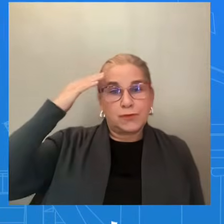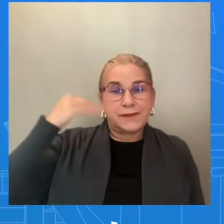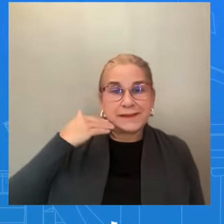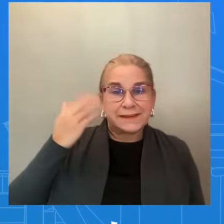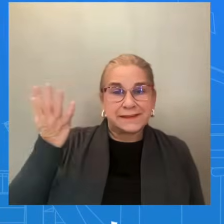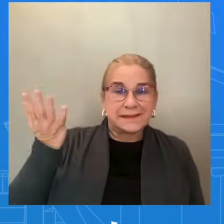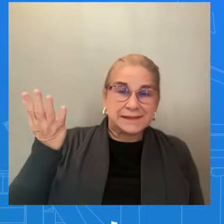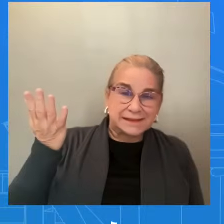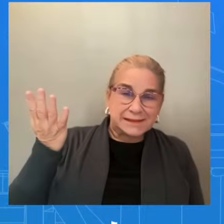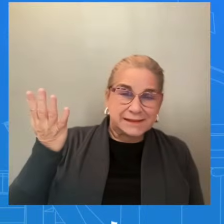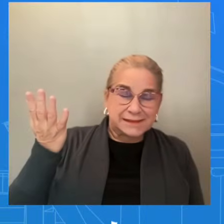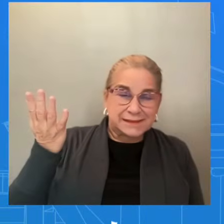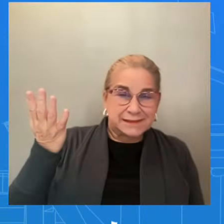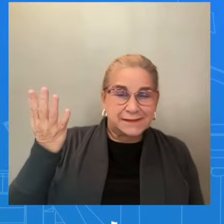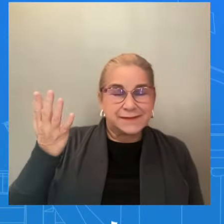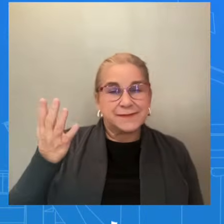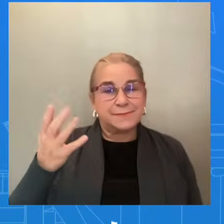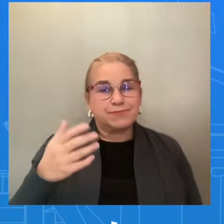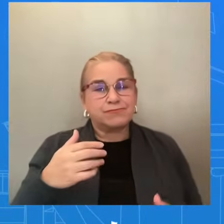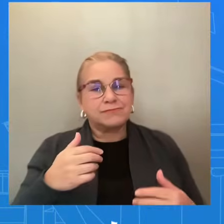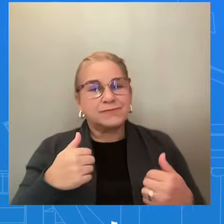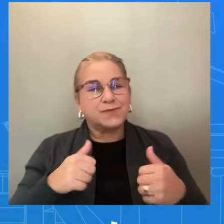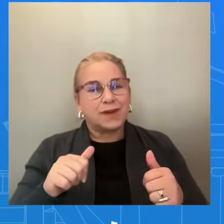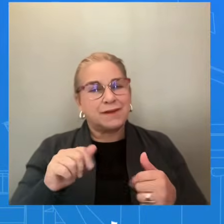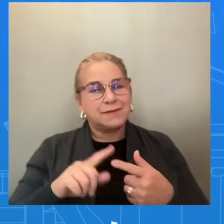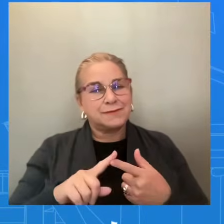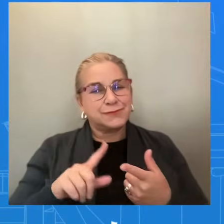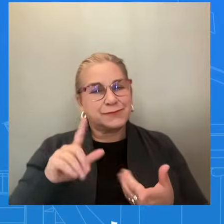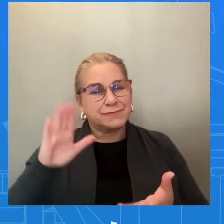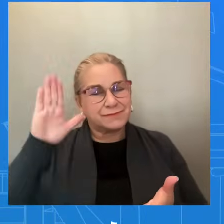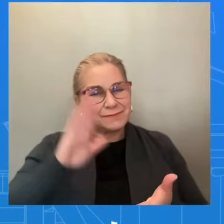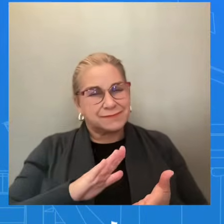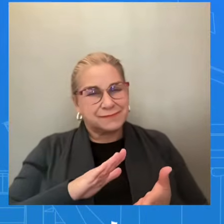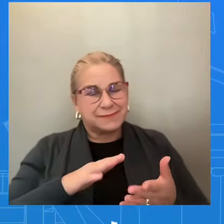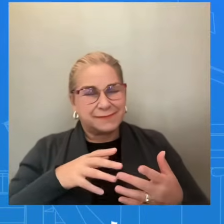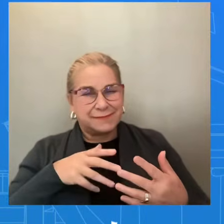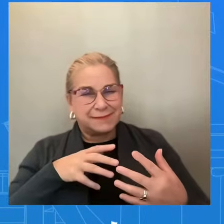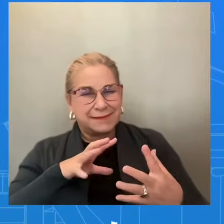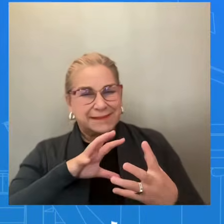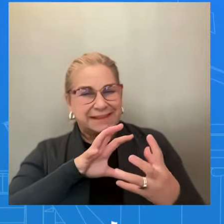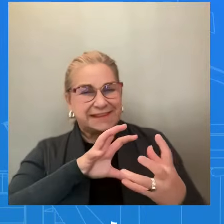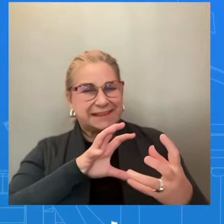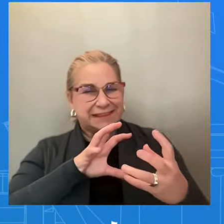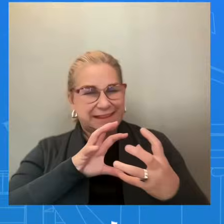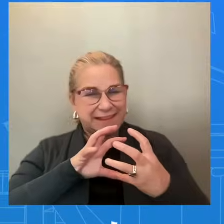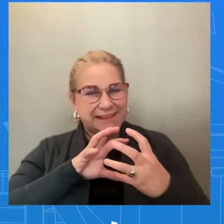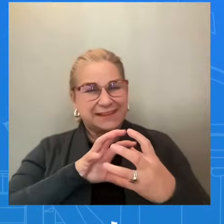and seize any actions that could increase the risk of conflict. And that is something that we’ve been pretty consistent here.